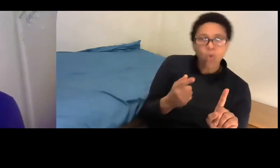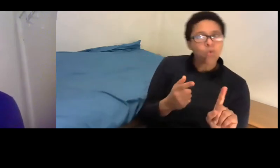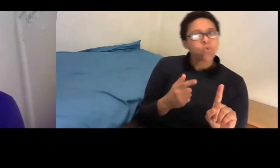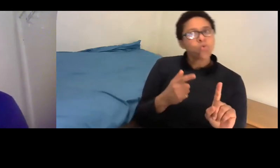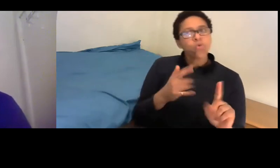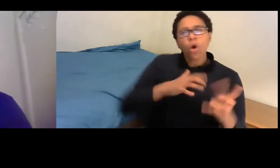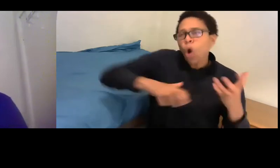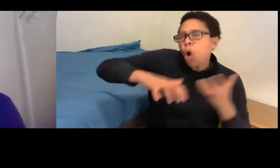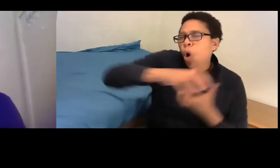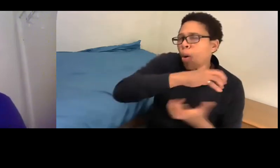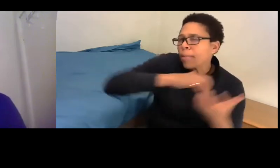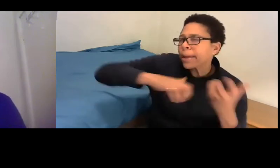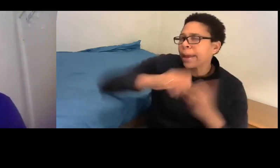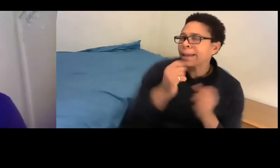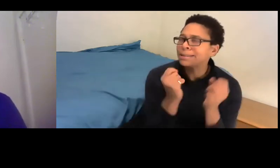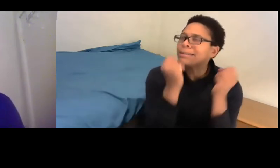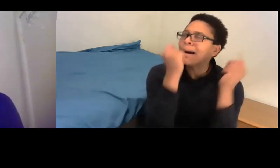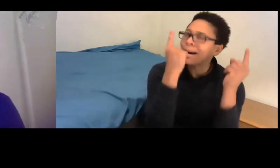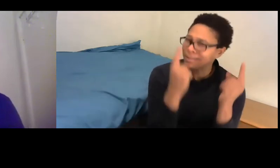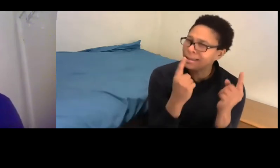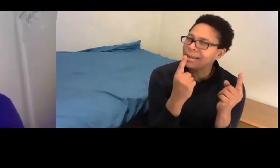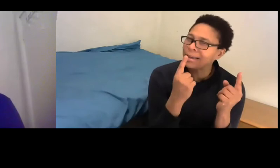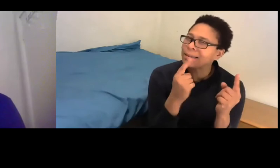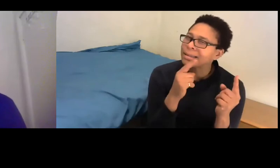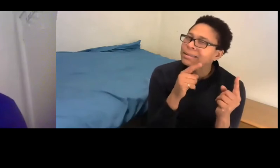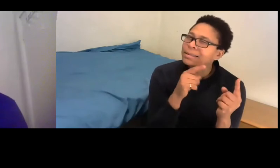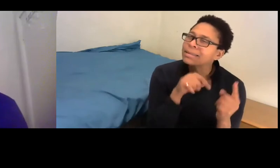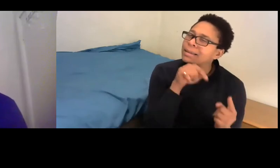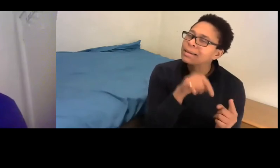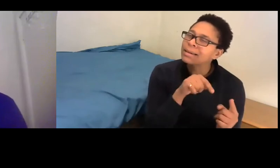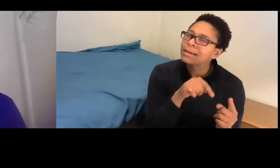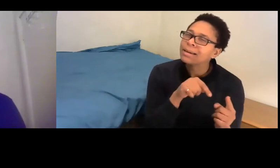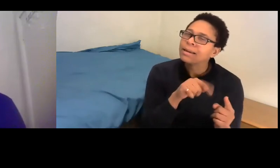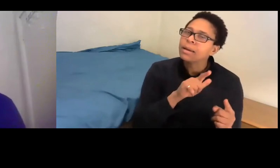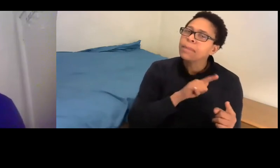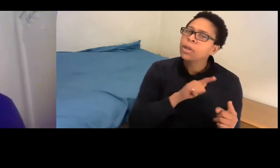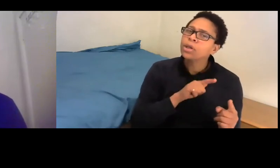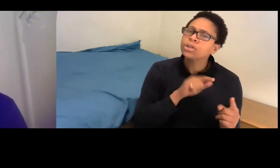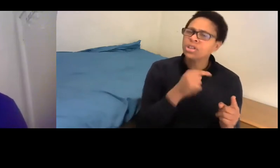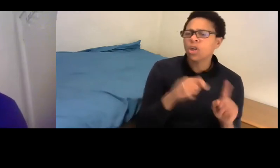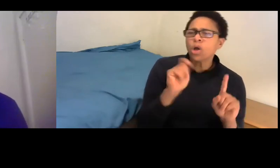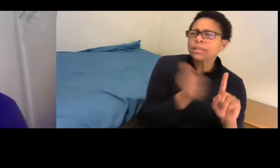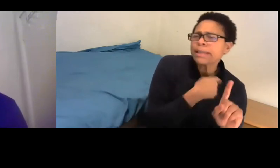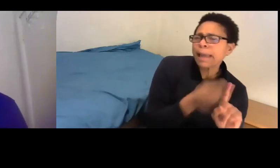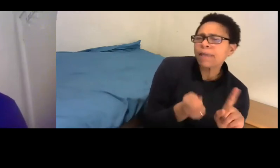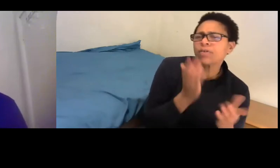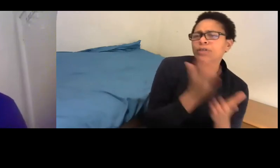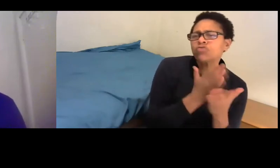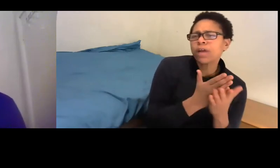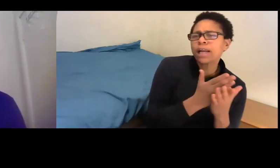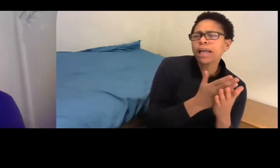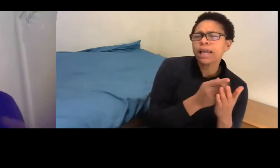progressives that the Quran actually is moving towards manumission, is moving towards the abolition of slavery. But